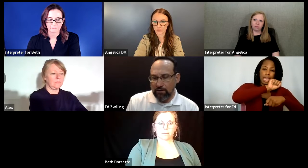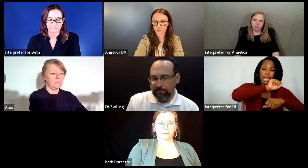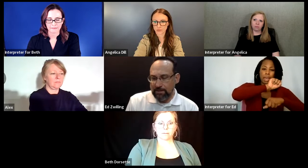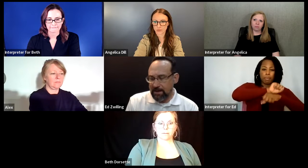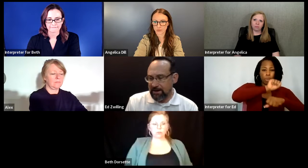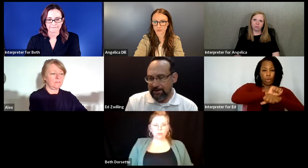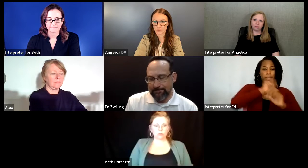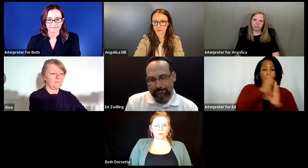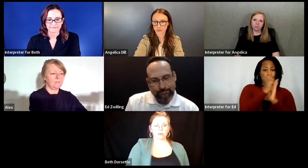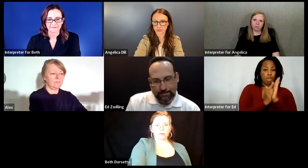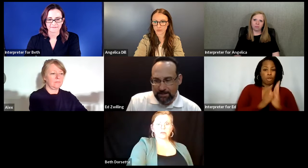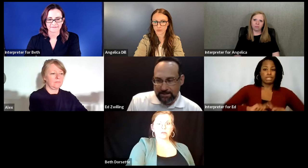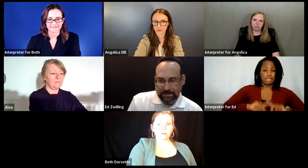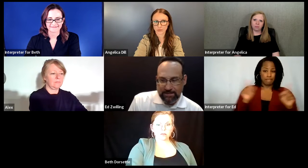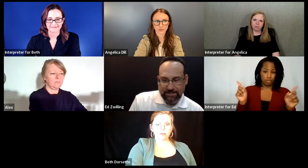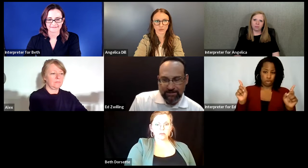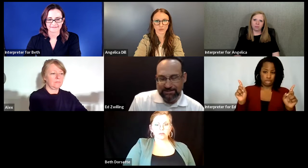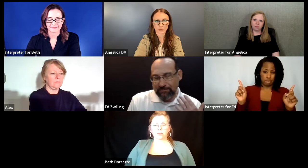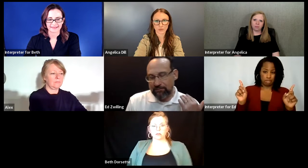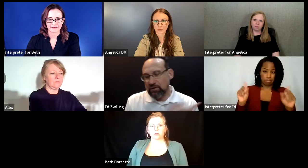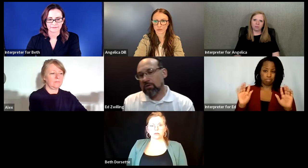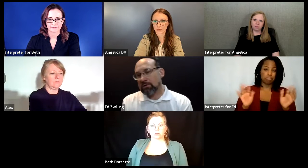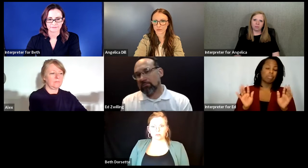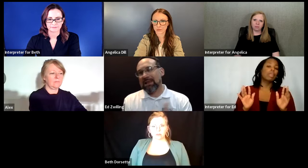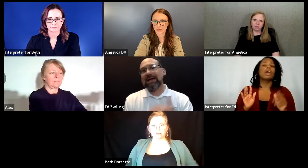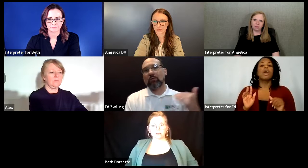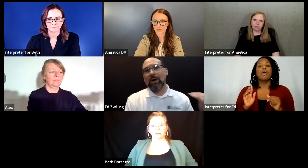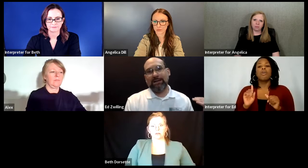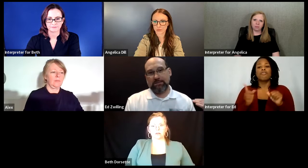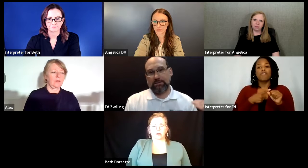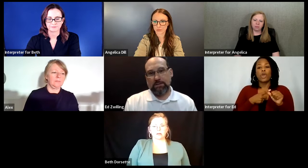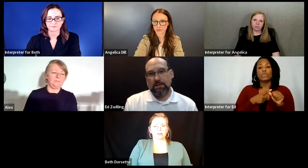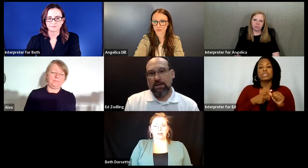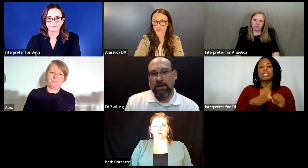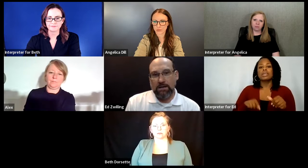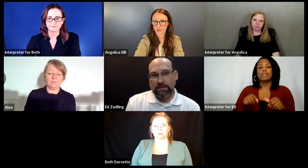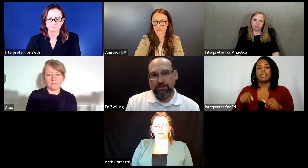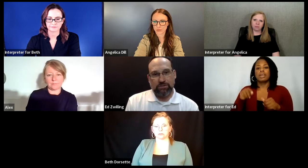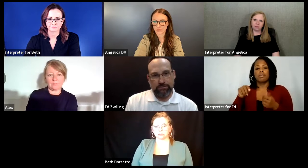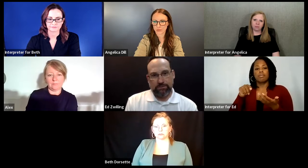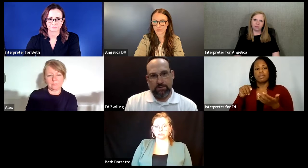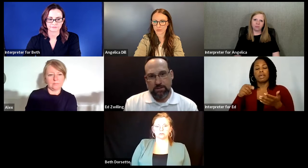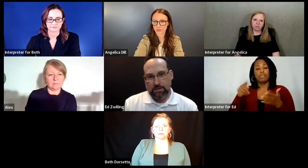First off, there's fewer black-and-white issues.